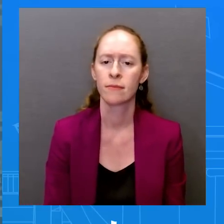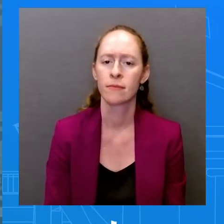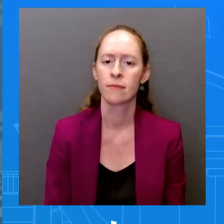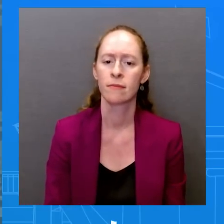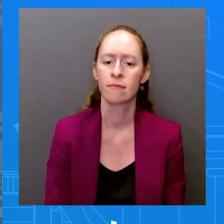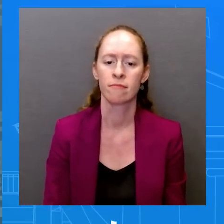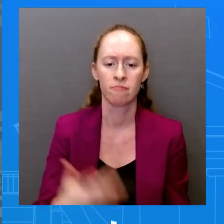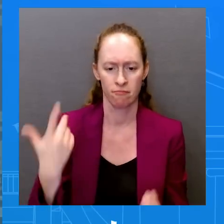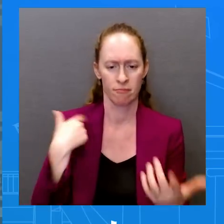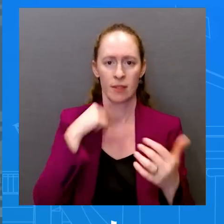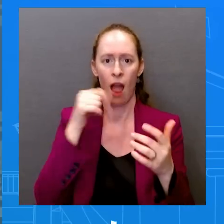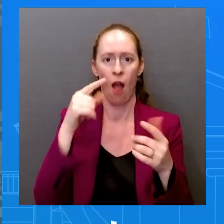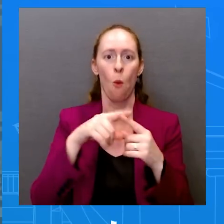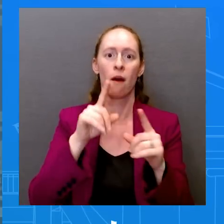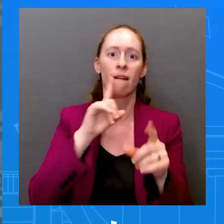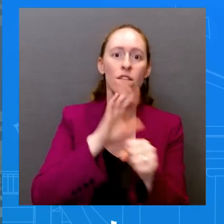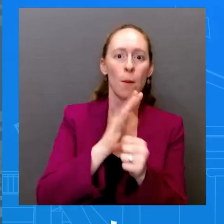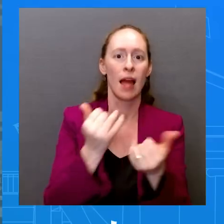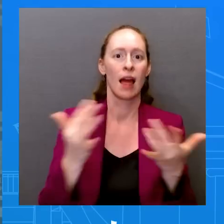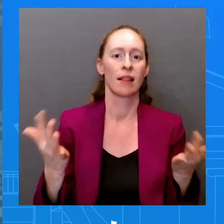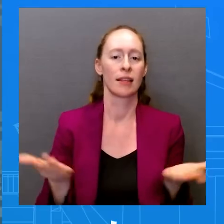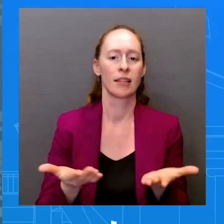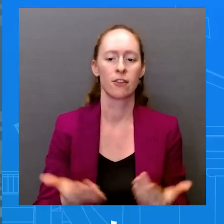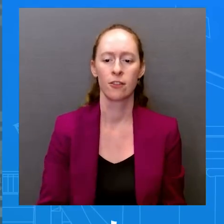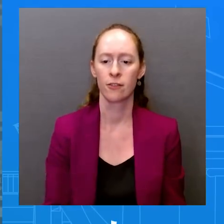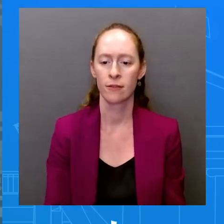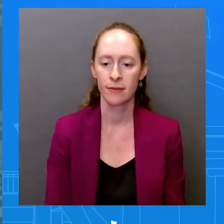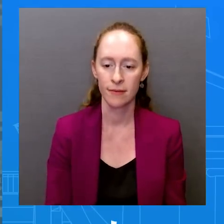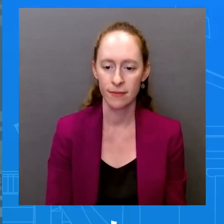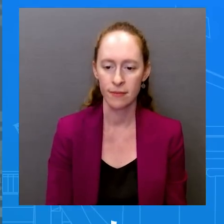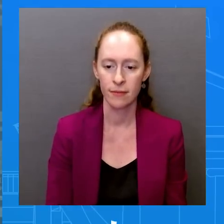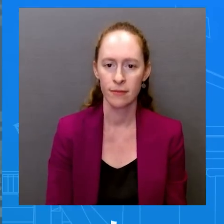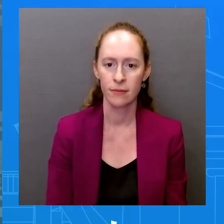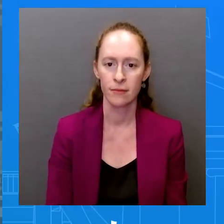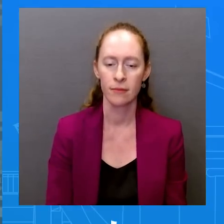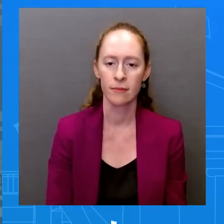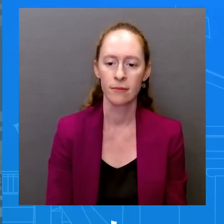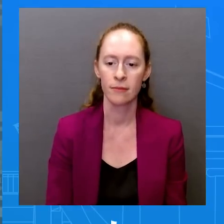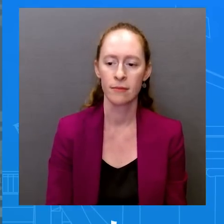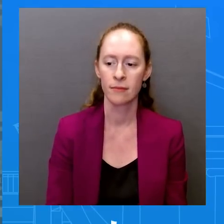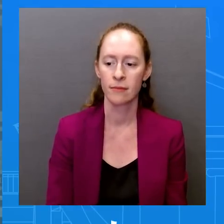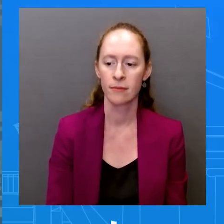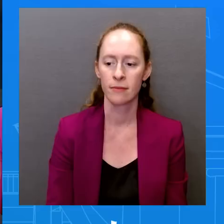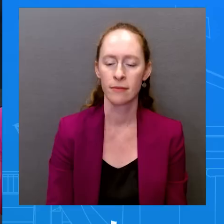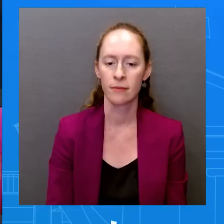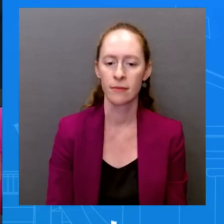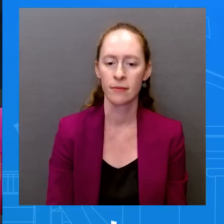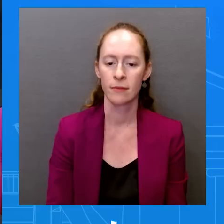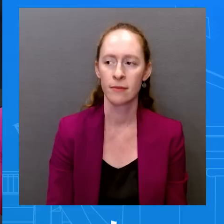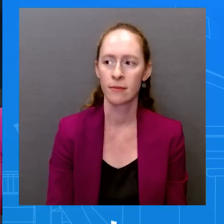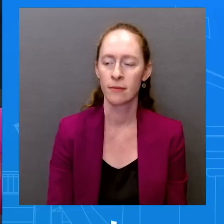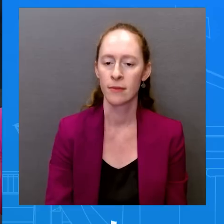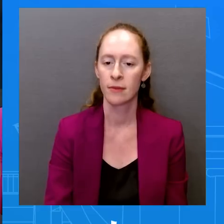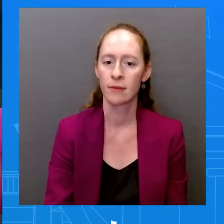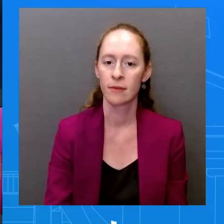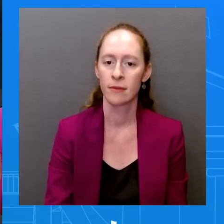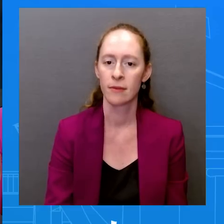Go ahead. Way in the back. The Press: Thanks, Karine. Yeah, you've talked about trying to get costs down. A new Gallup poll shows that 24 percent of Americans